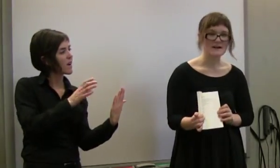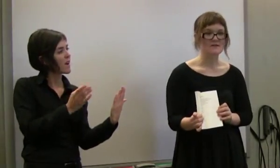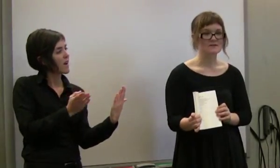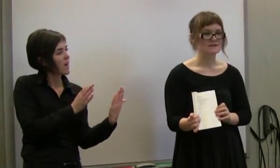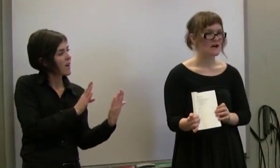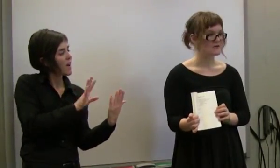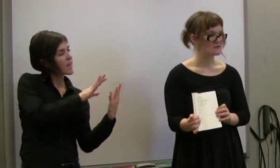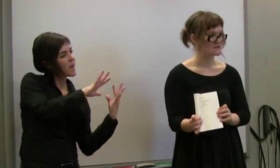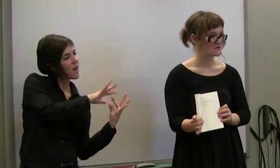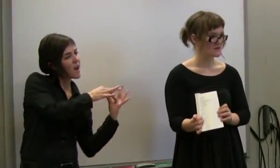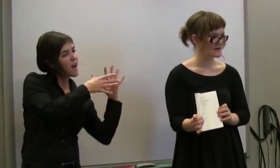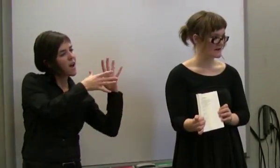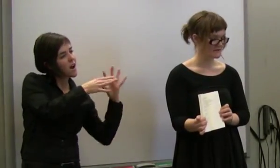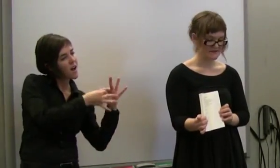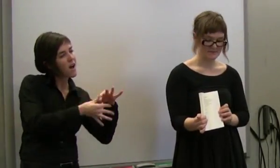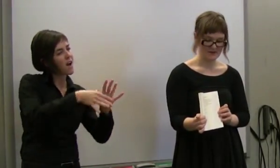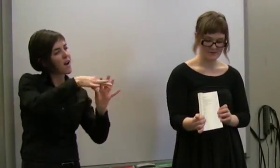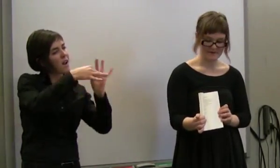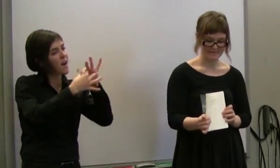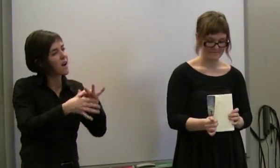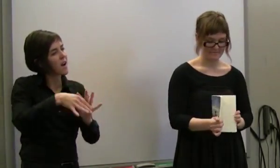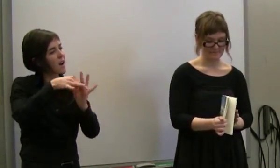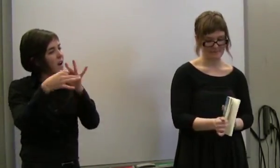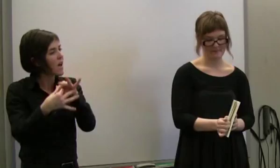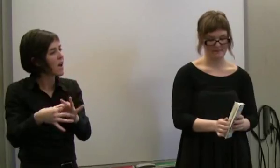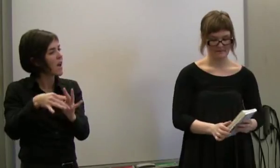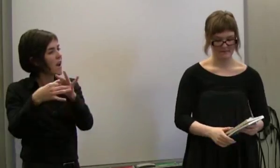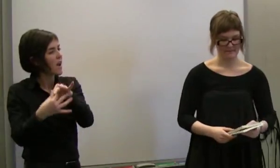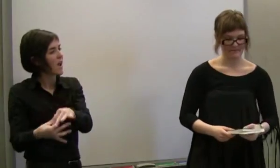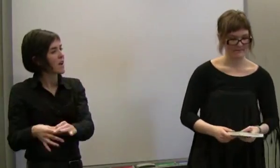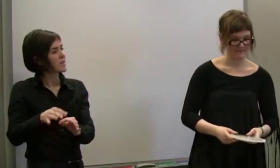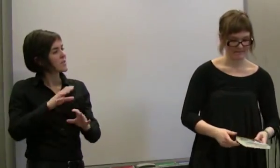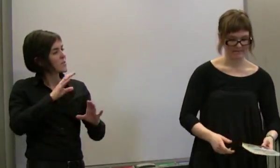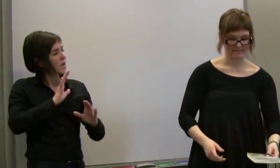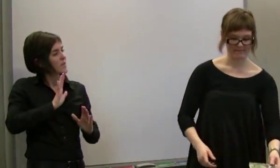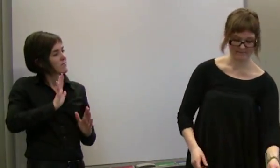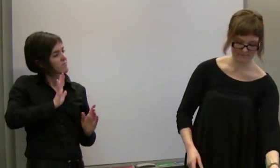The poems all go together